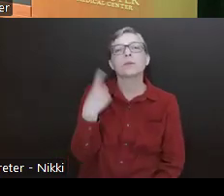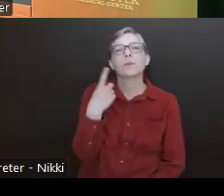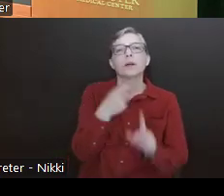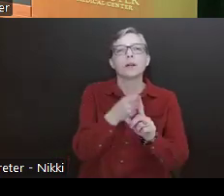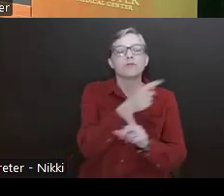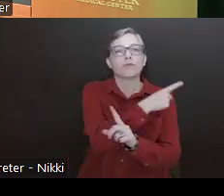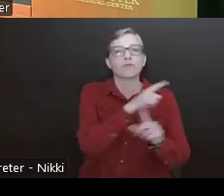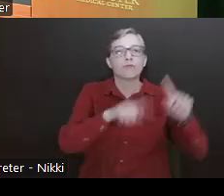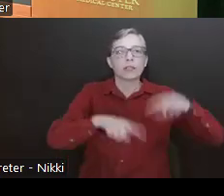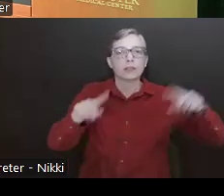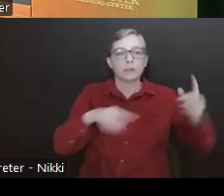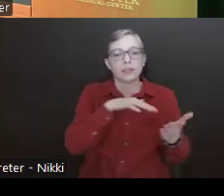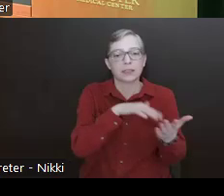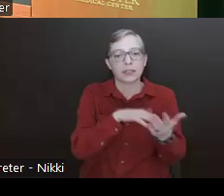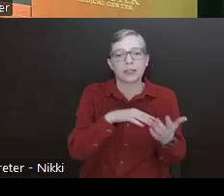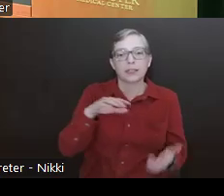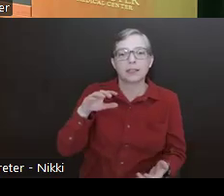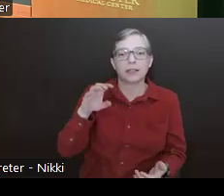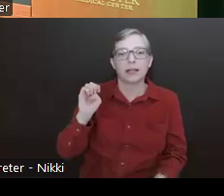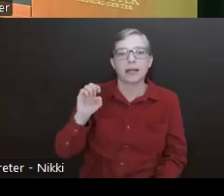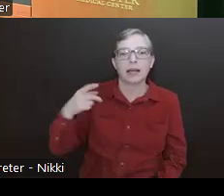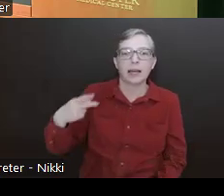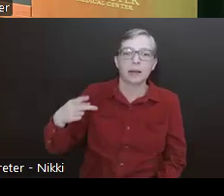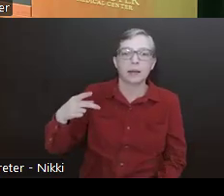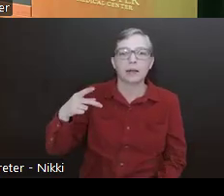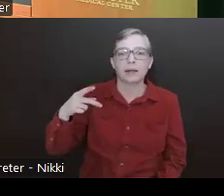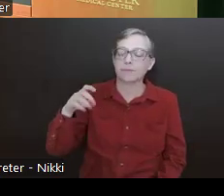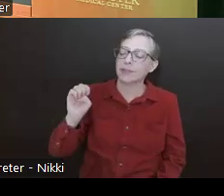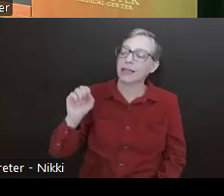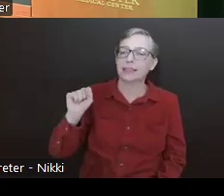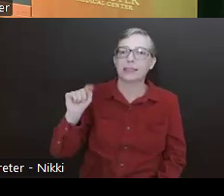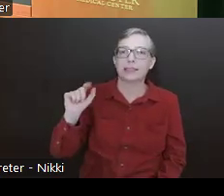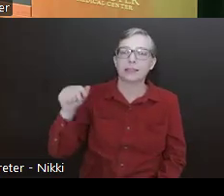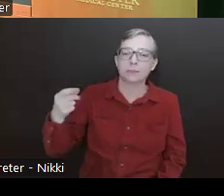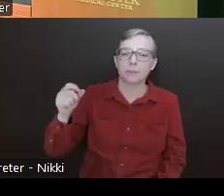the Estipox trial so if you remember this was a randomized control trial of esatitalopram versus